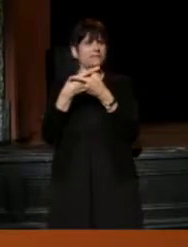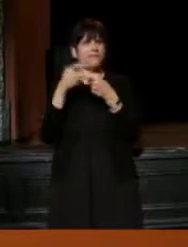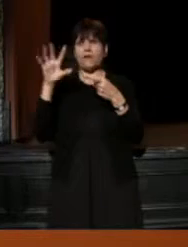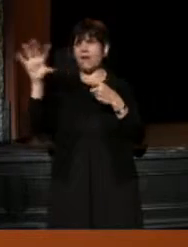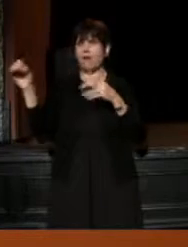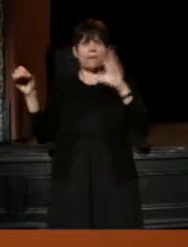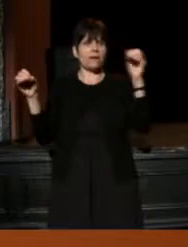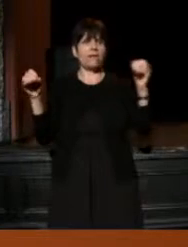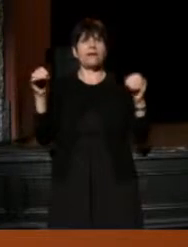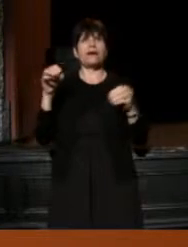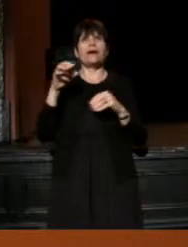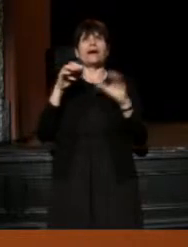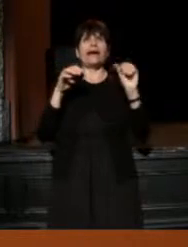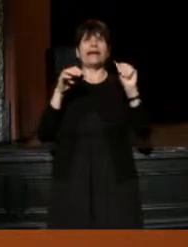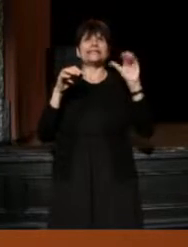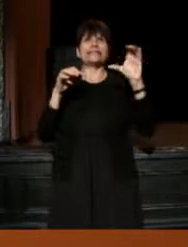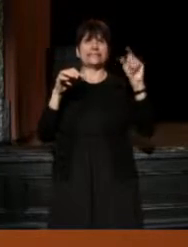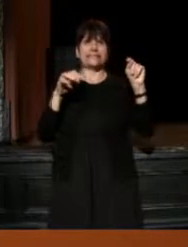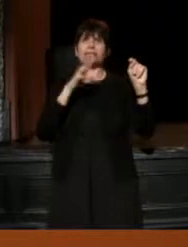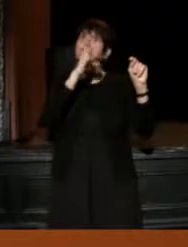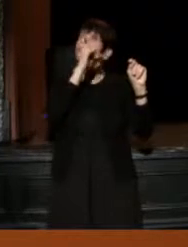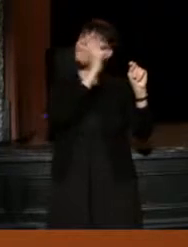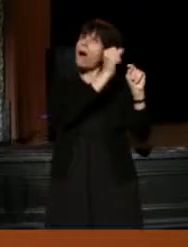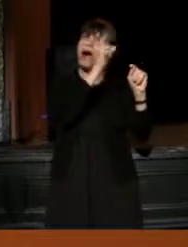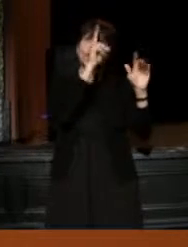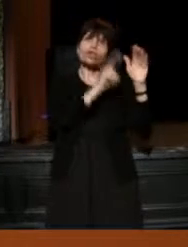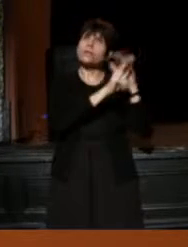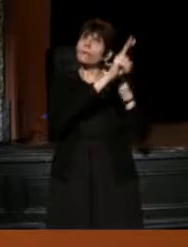between the ATC's actors, all of whom I admired, and looked up and love,